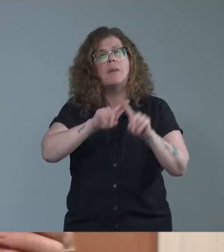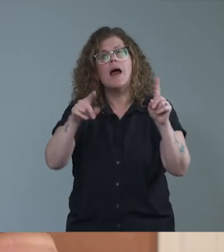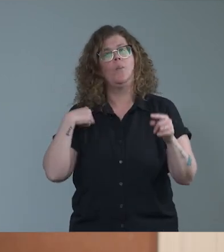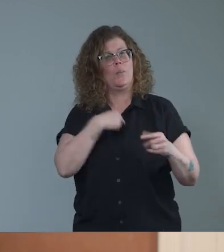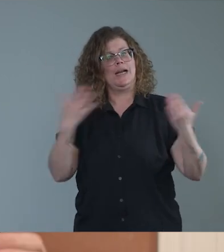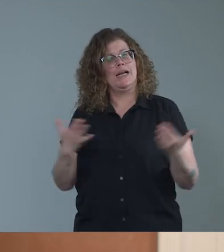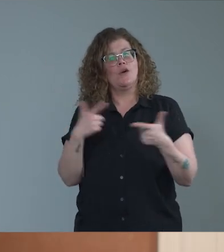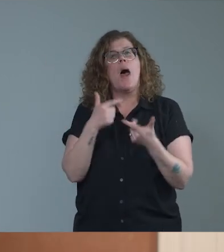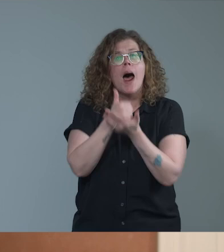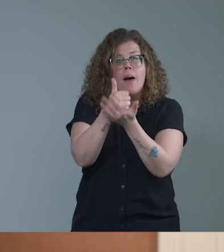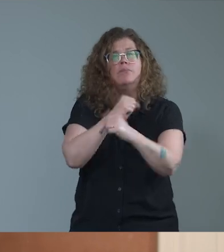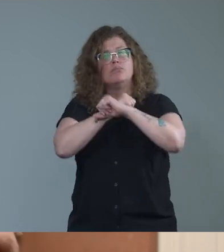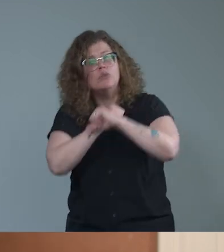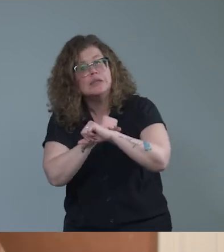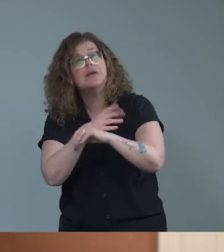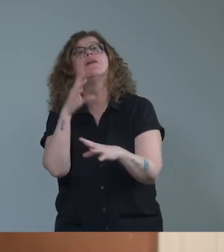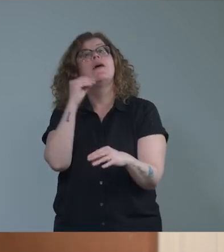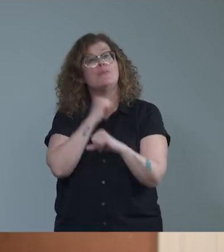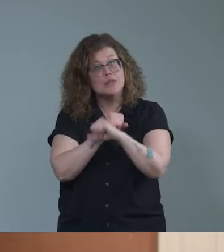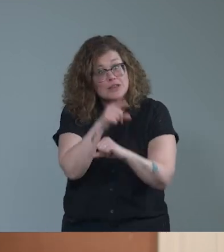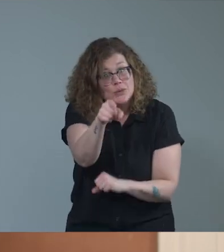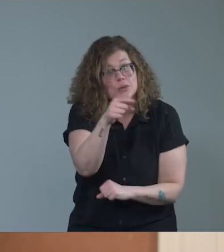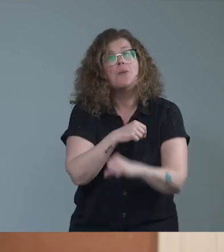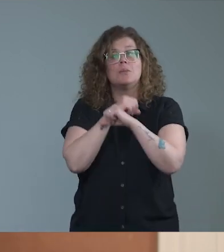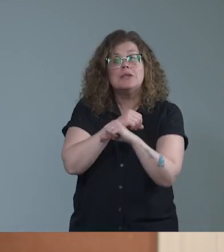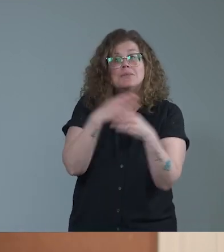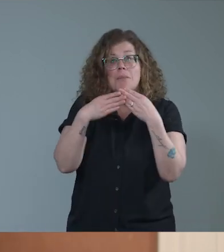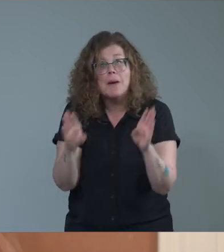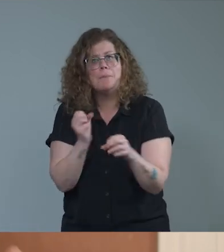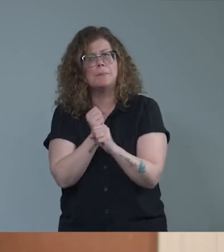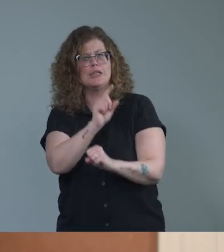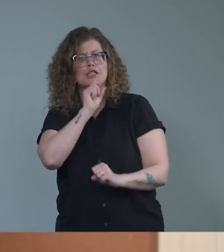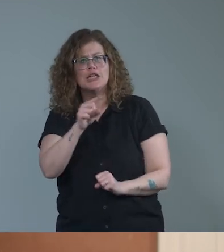But it's all there to help protect you, protect the public, and ultimately